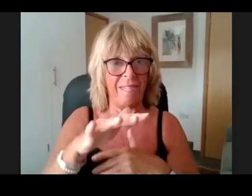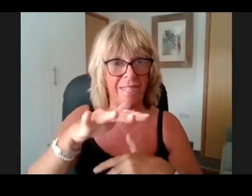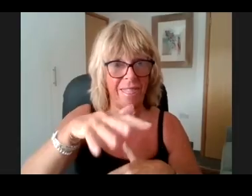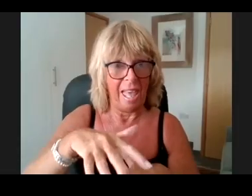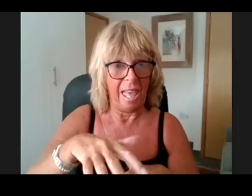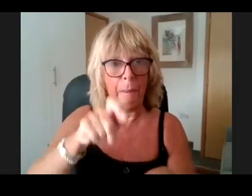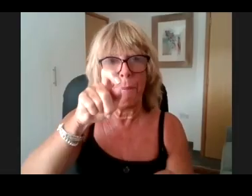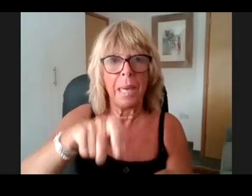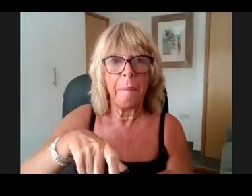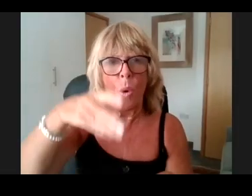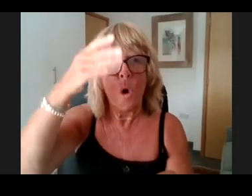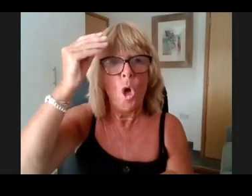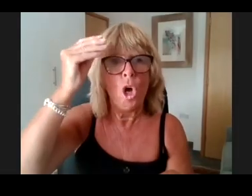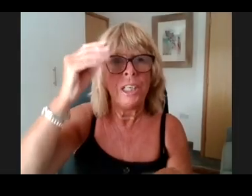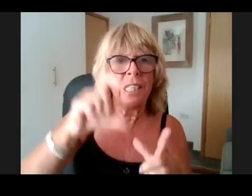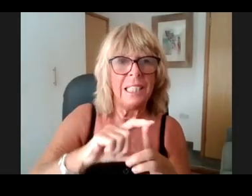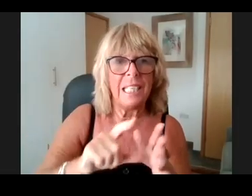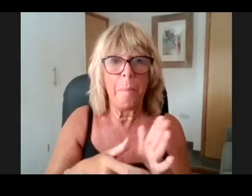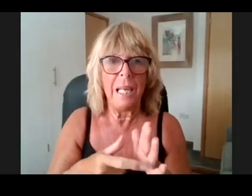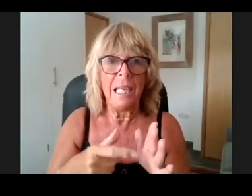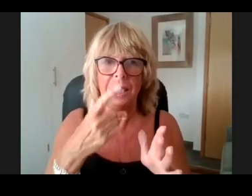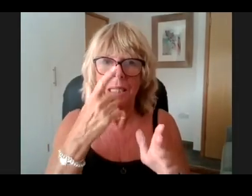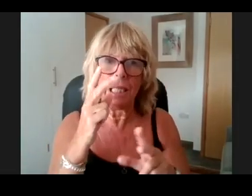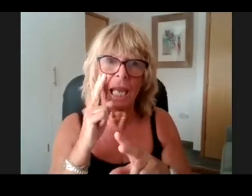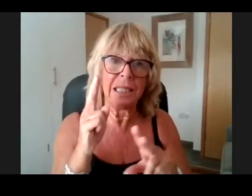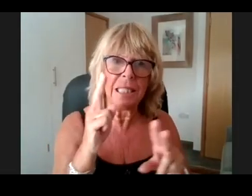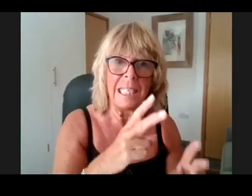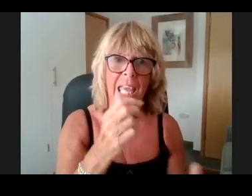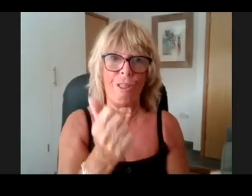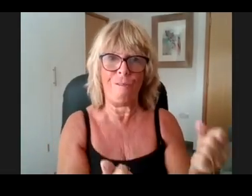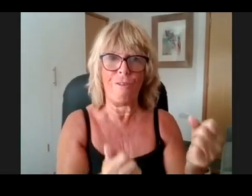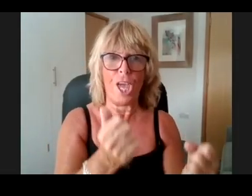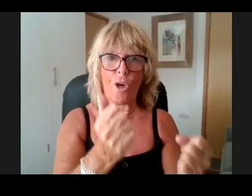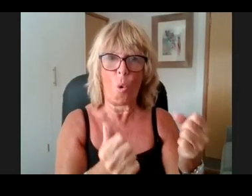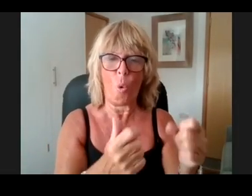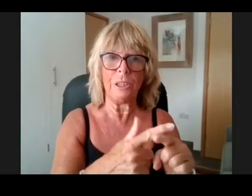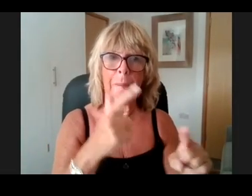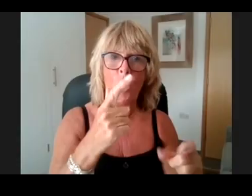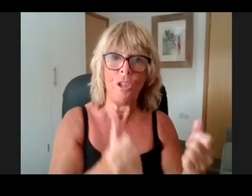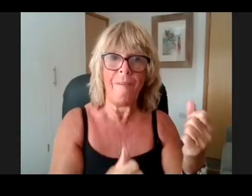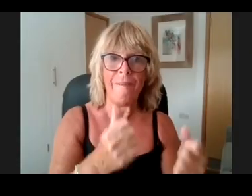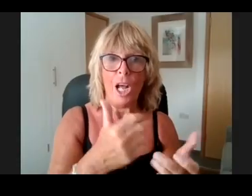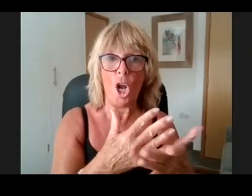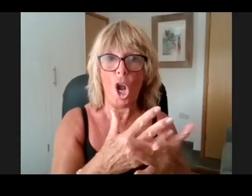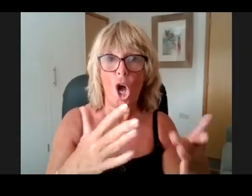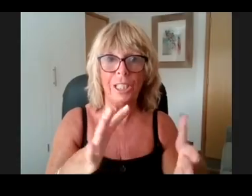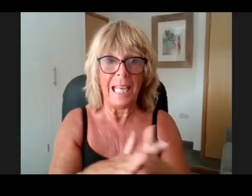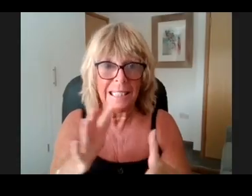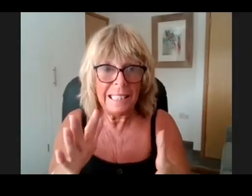disabilities to see emergency vehicles but there's also a lot of entertainment we're part of that